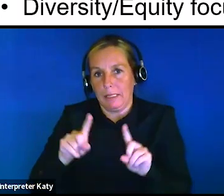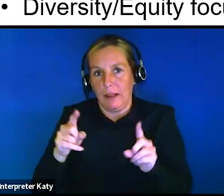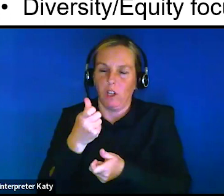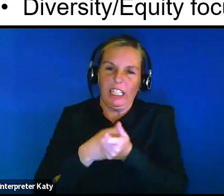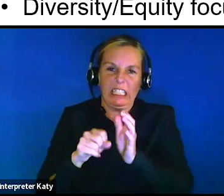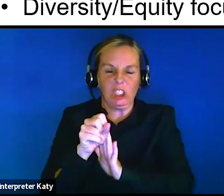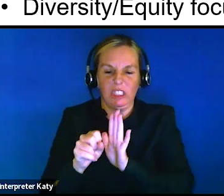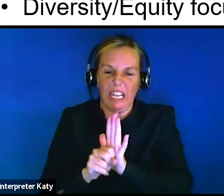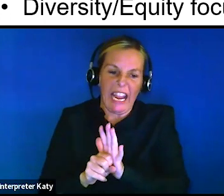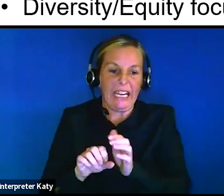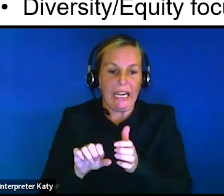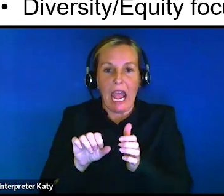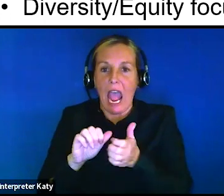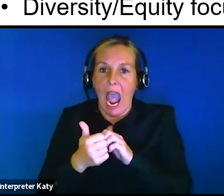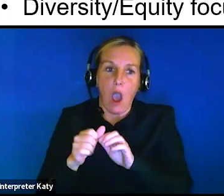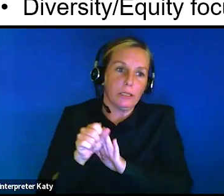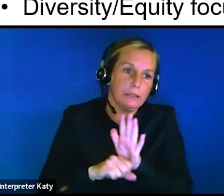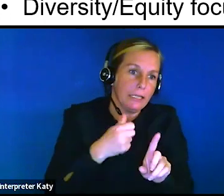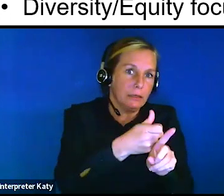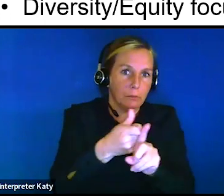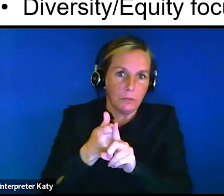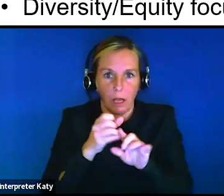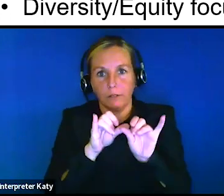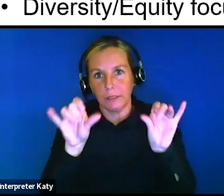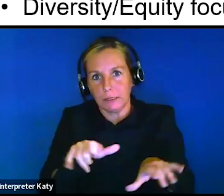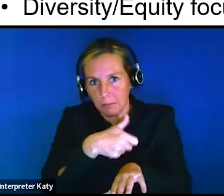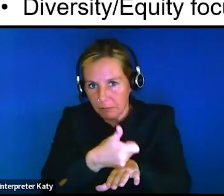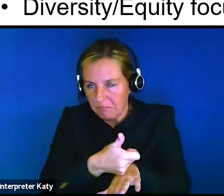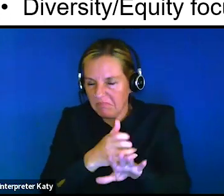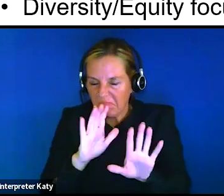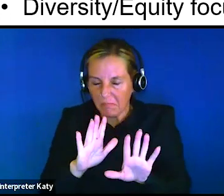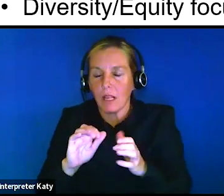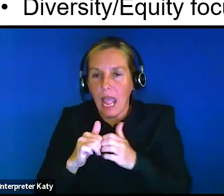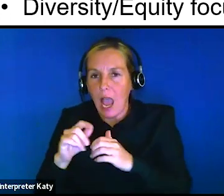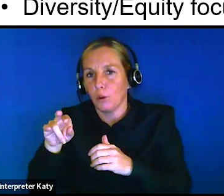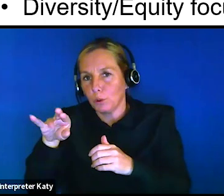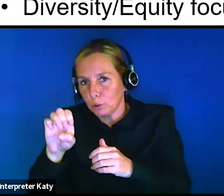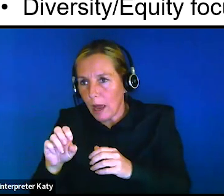and how each state's systems are structured and how tribes and territories may look differently.